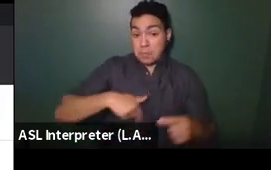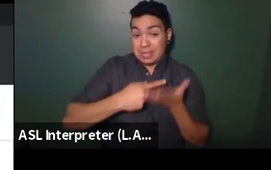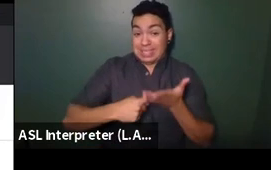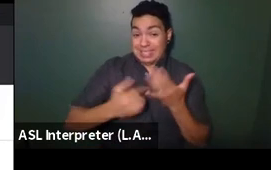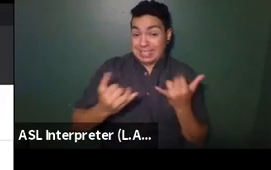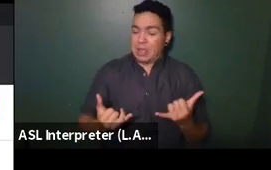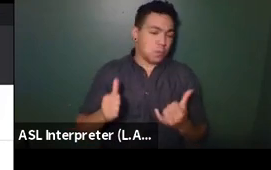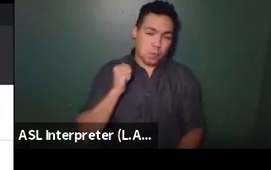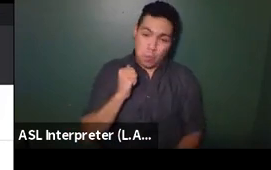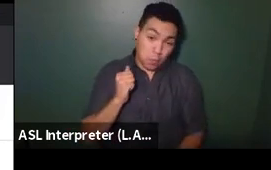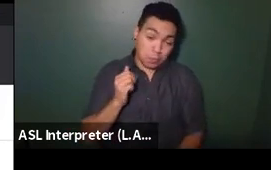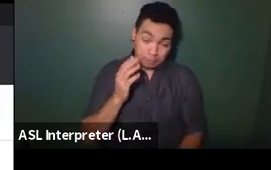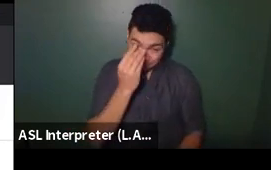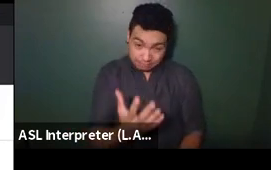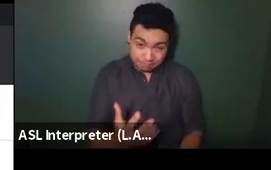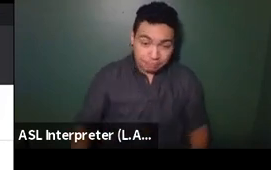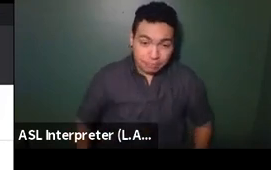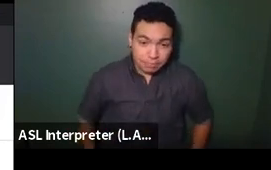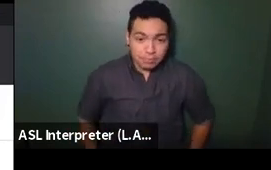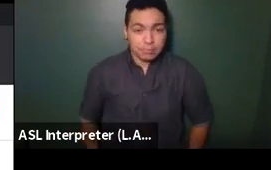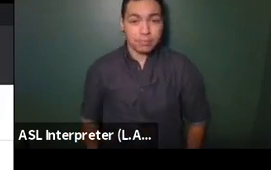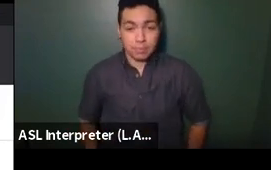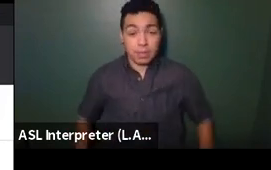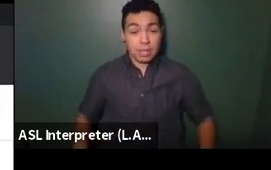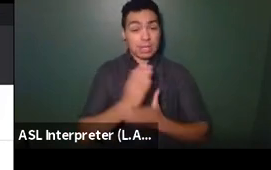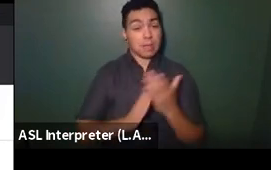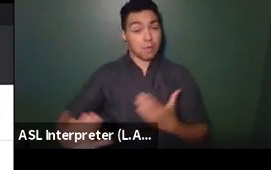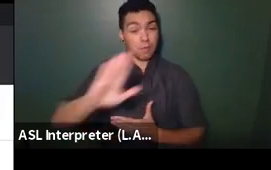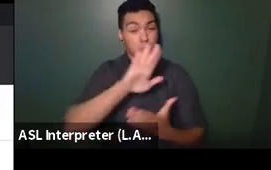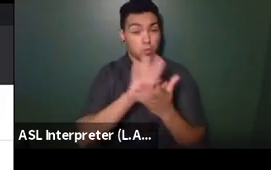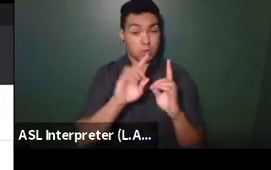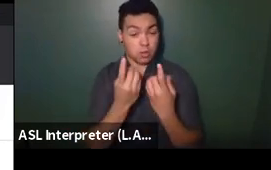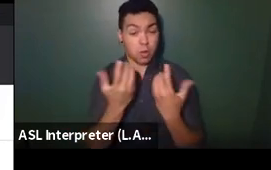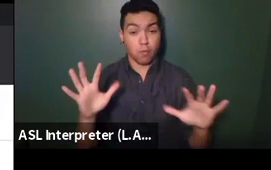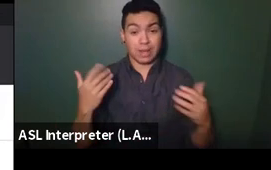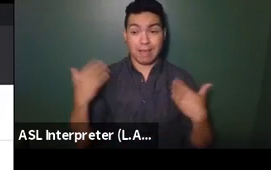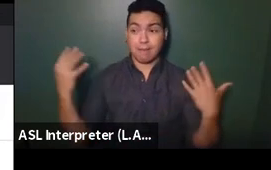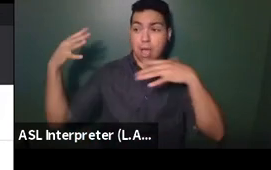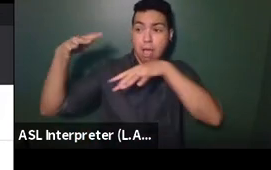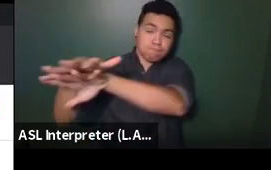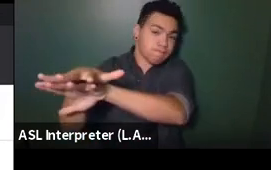Katherine Livick - ESD 112: Some of your districts will have an integration setup with your student information system so